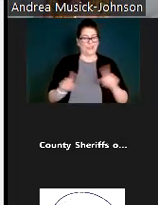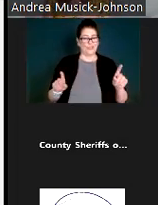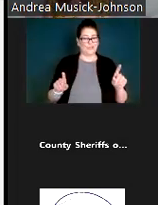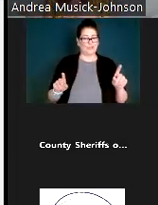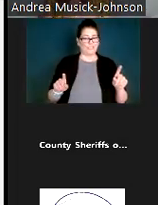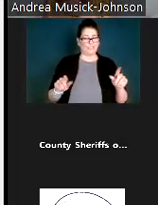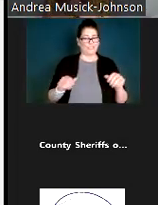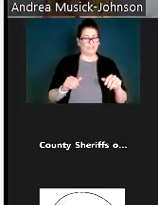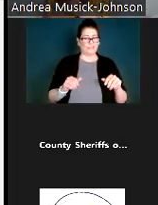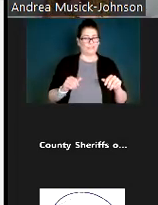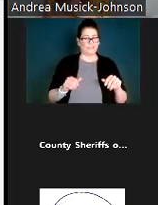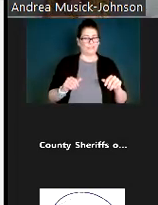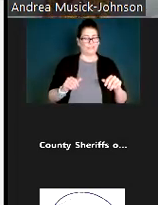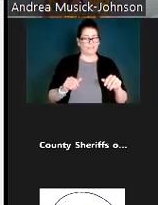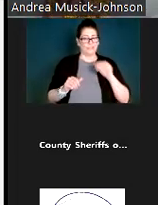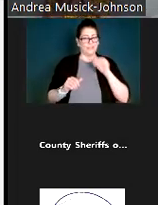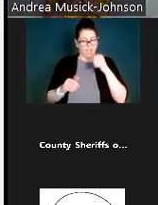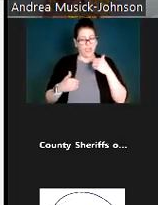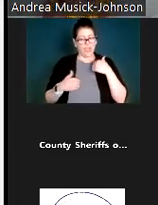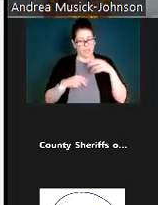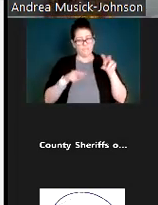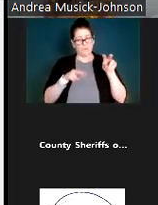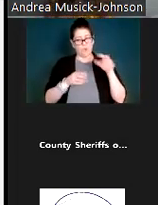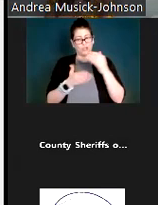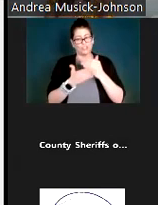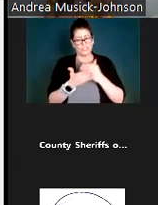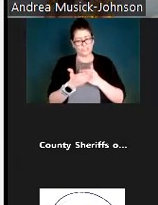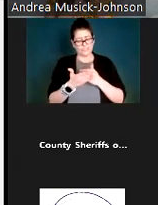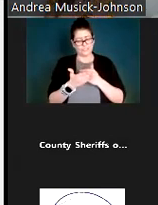which I'll go over here in a minute. Is when you you're accessing VINELink